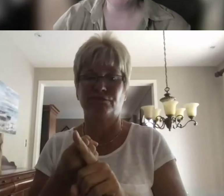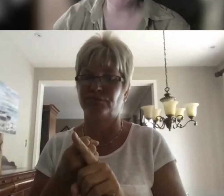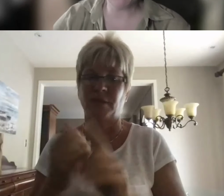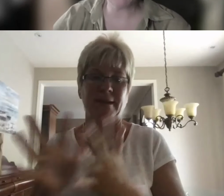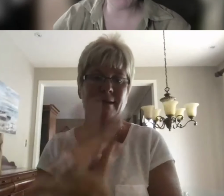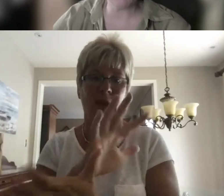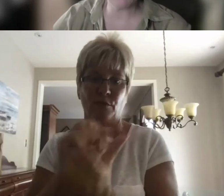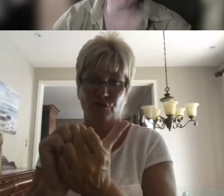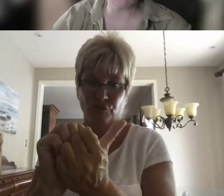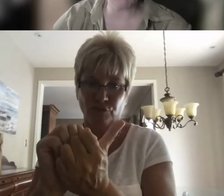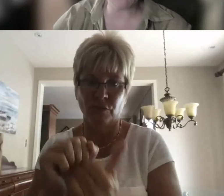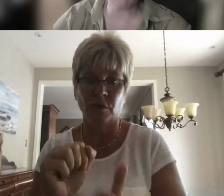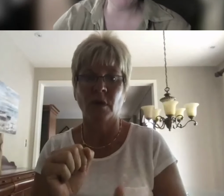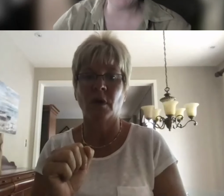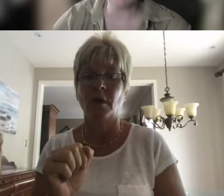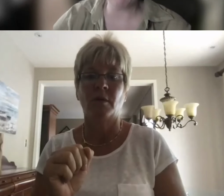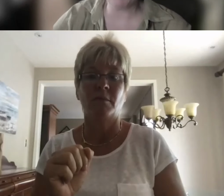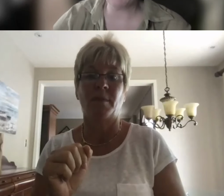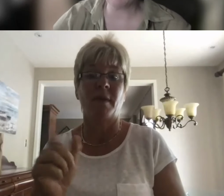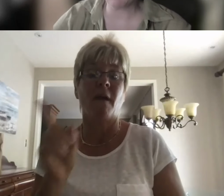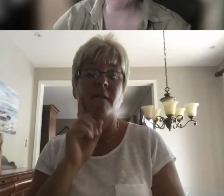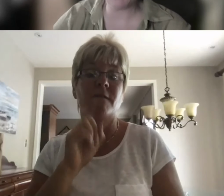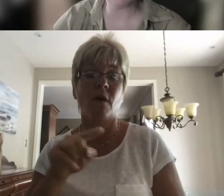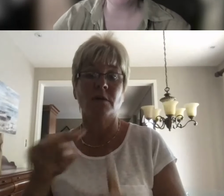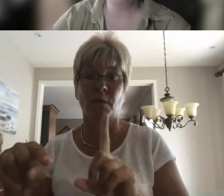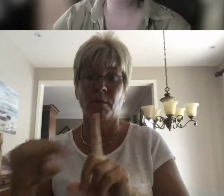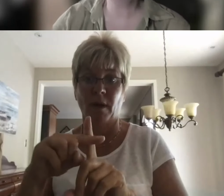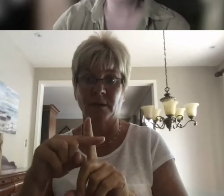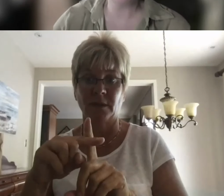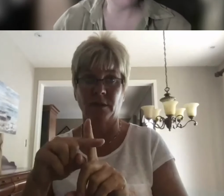false positives with who you identify as a threat.